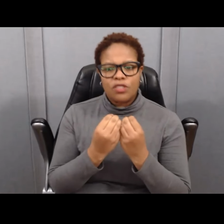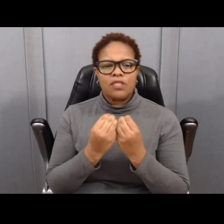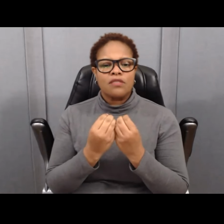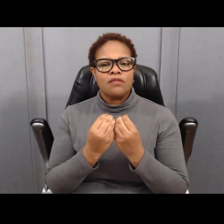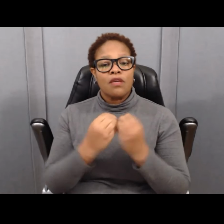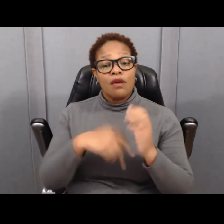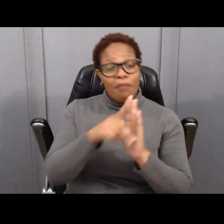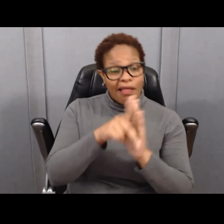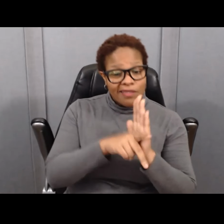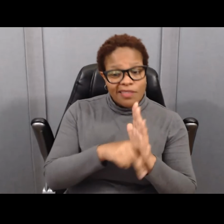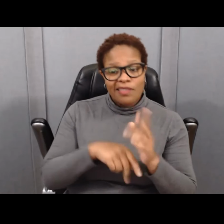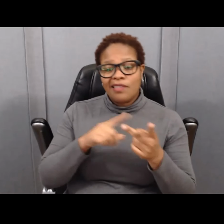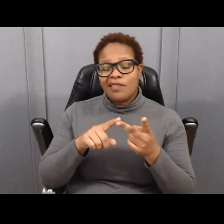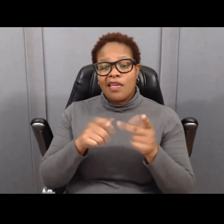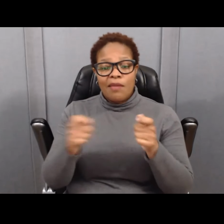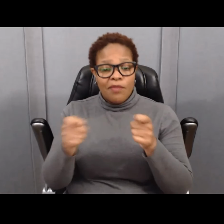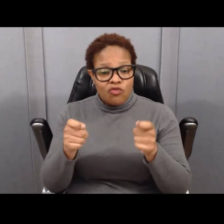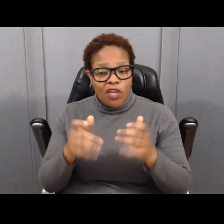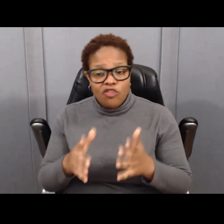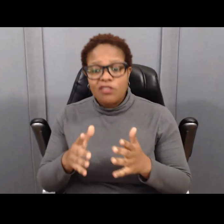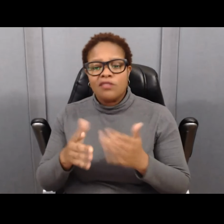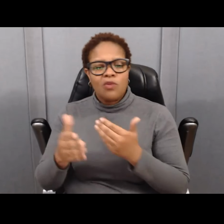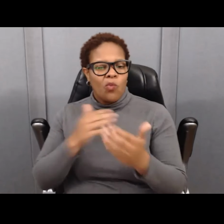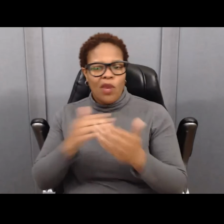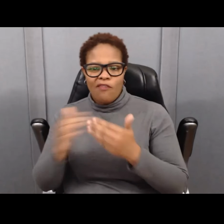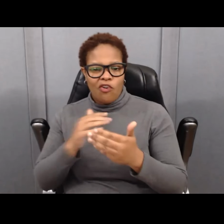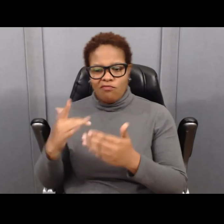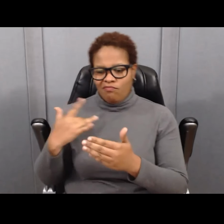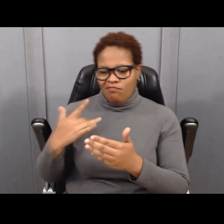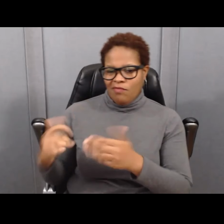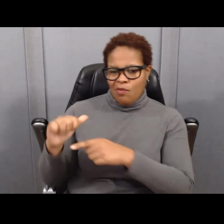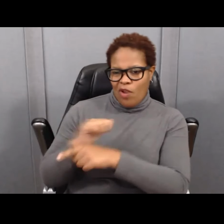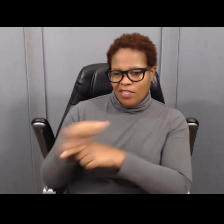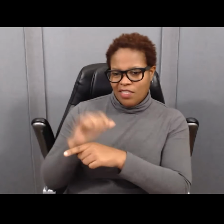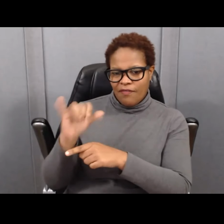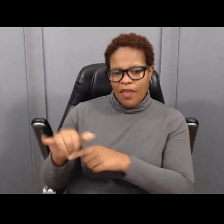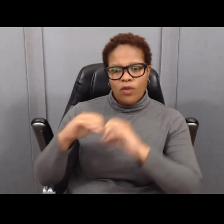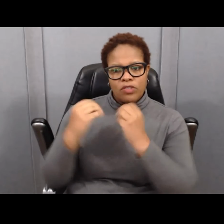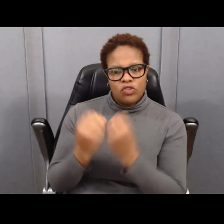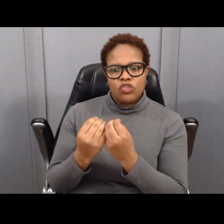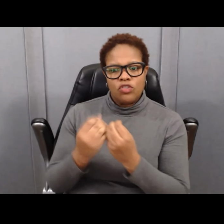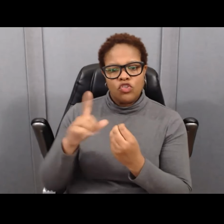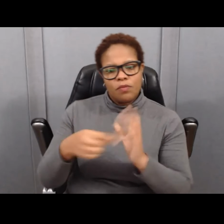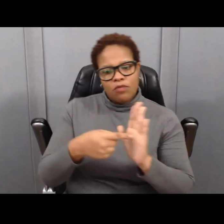and whatever the practice is of that organization. So whatever the output is, it should be reflected in that output.